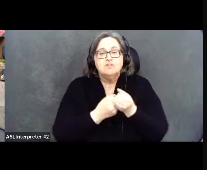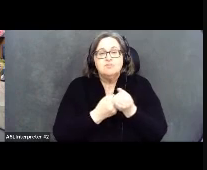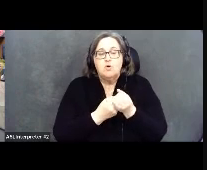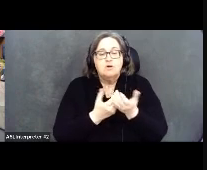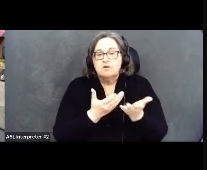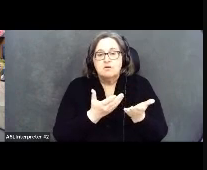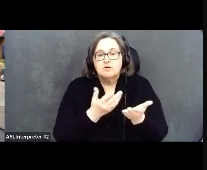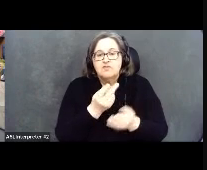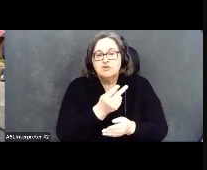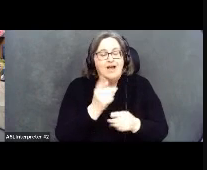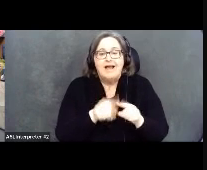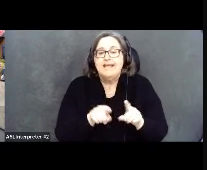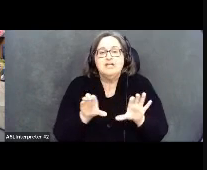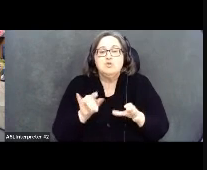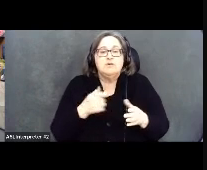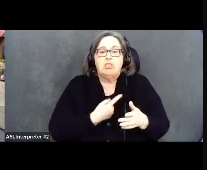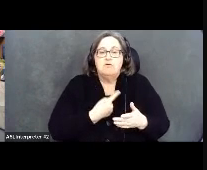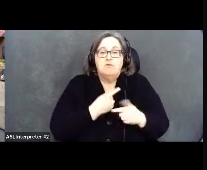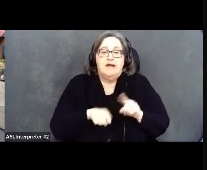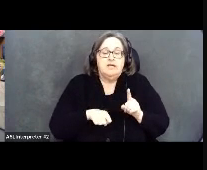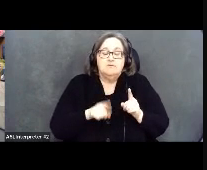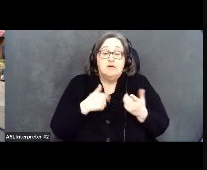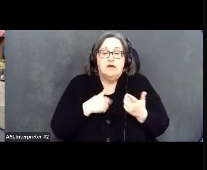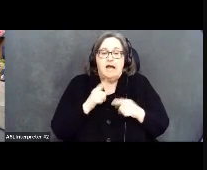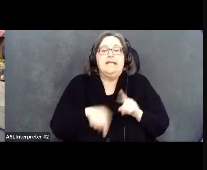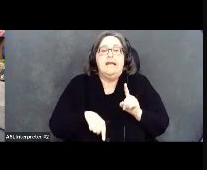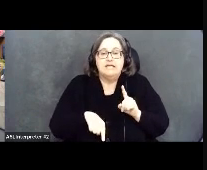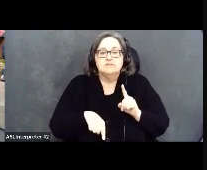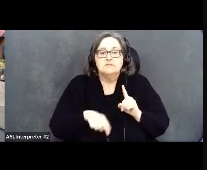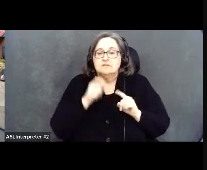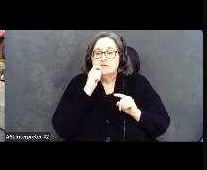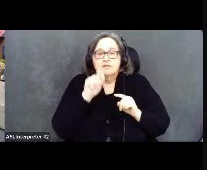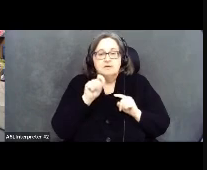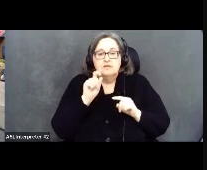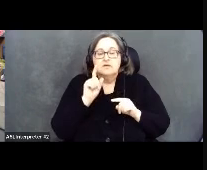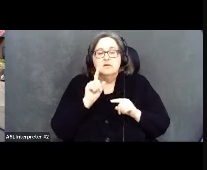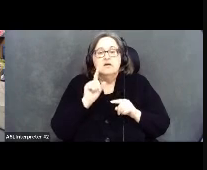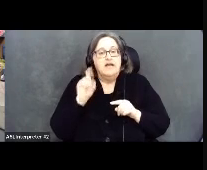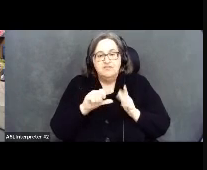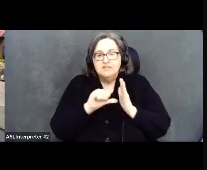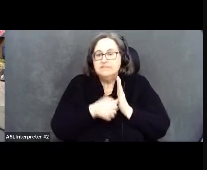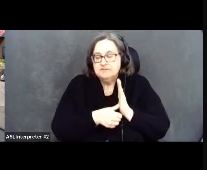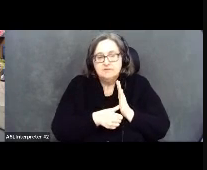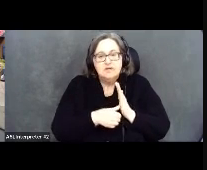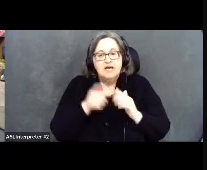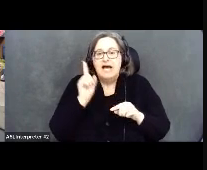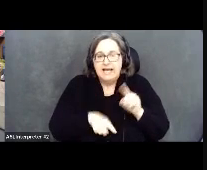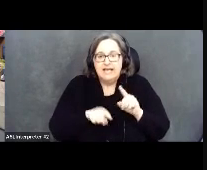I can't do it. I cannot do it. I can't stress that enough, that I cannot do it on my own.